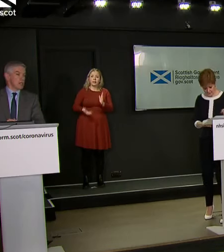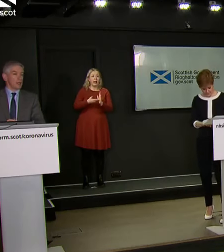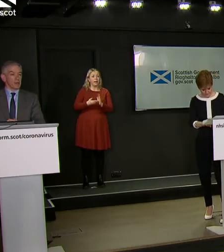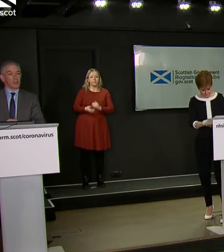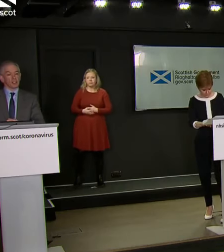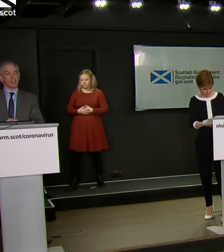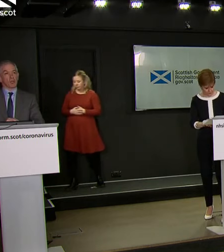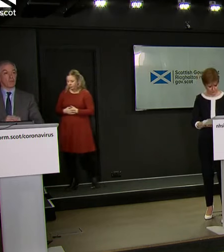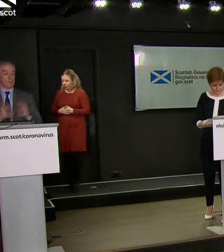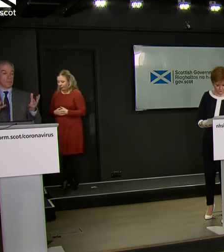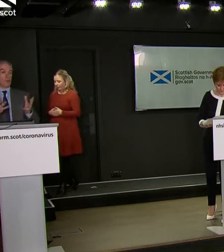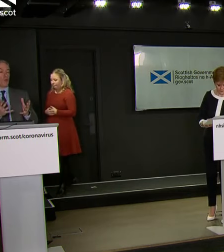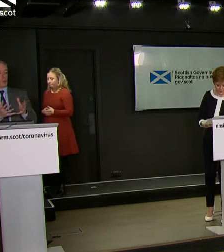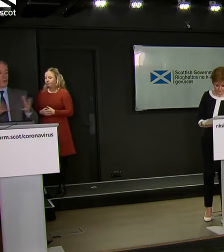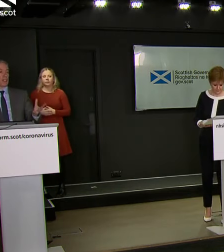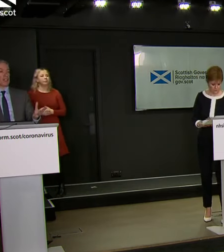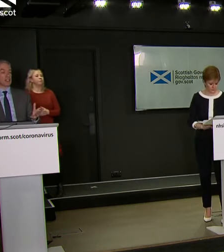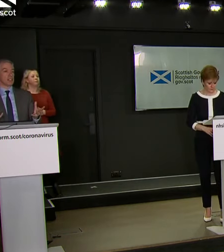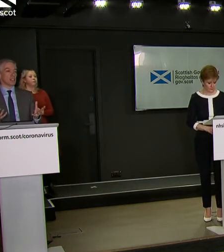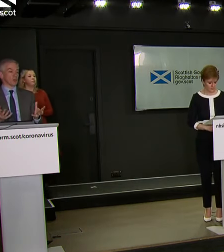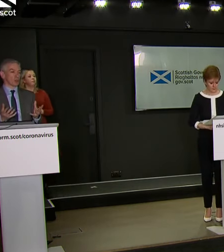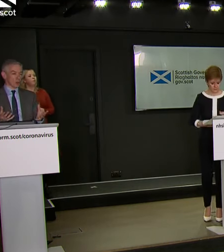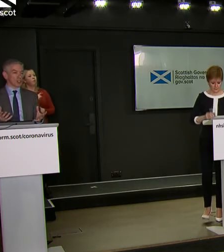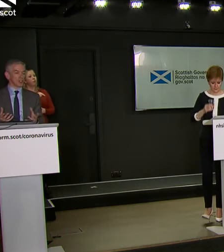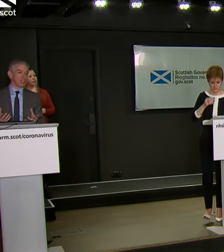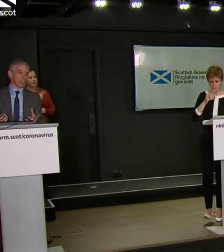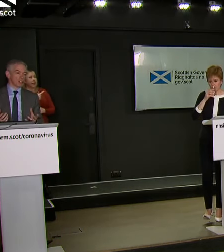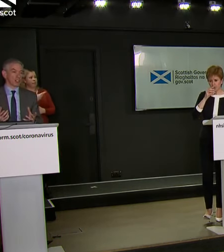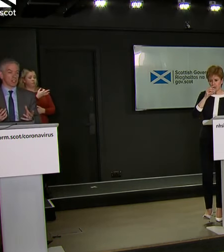Yes, I think what you have highlighted here with your question on testing just highlights